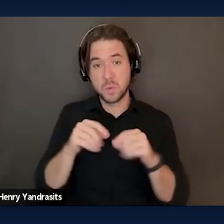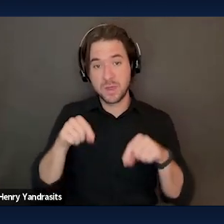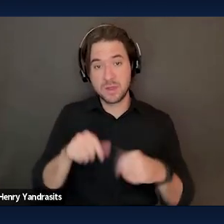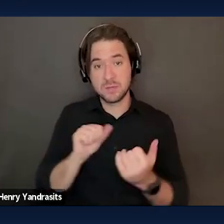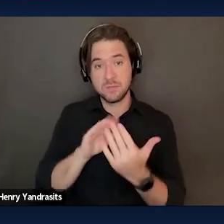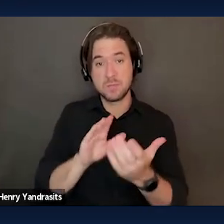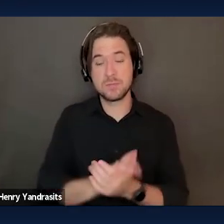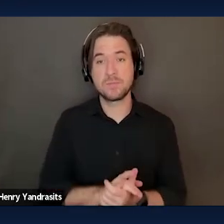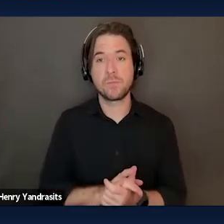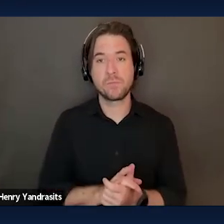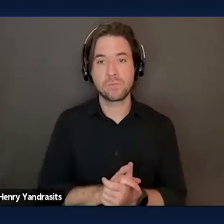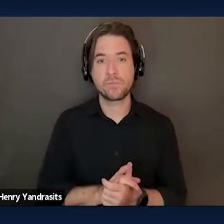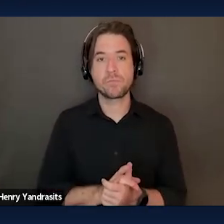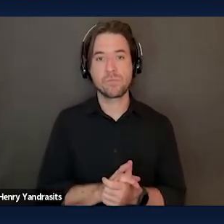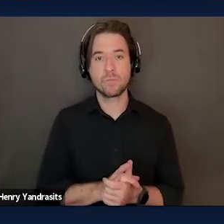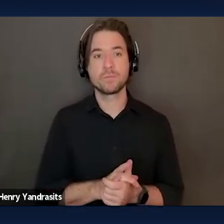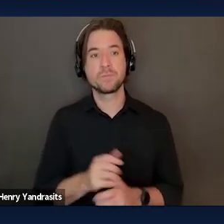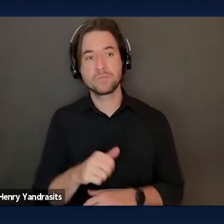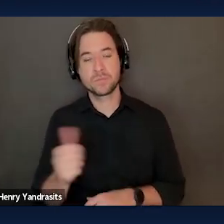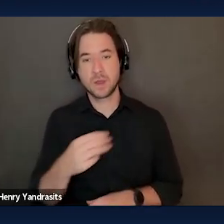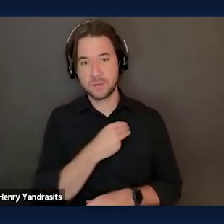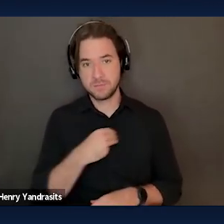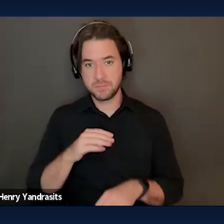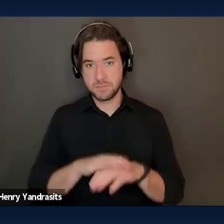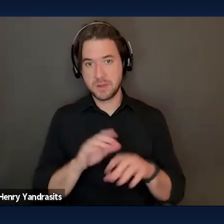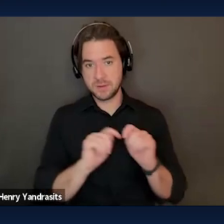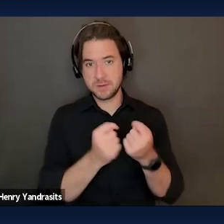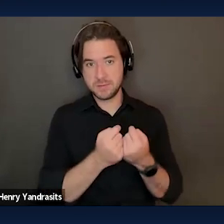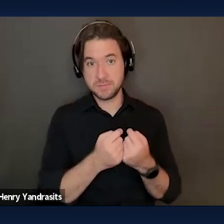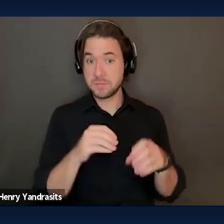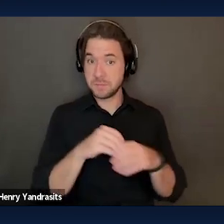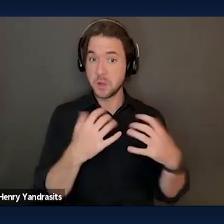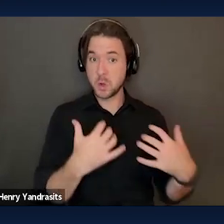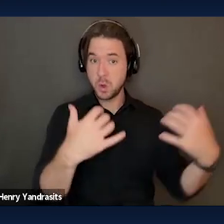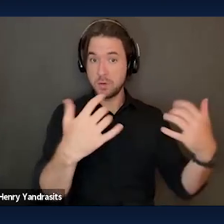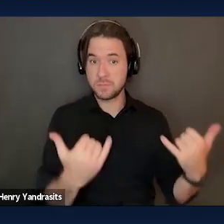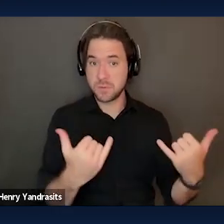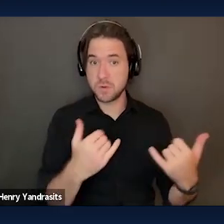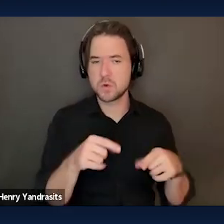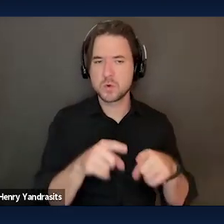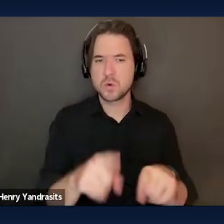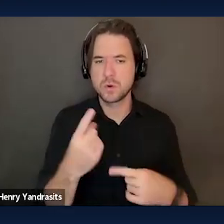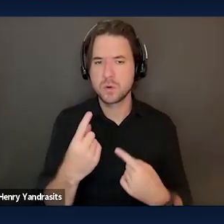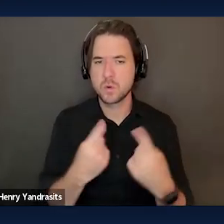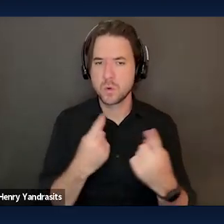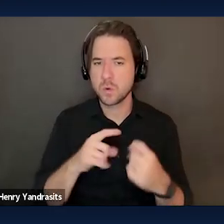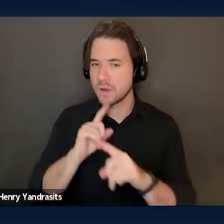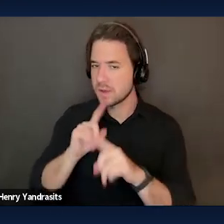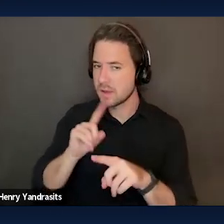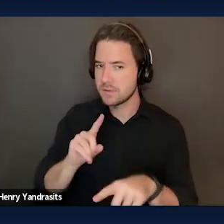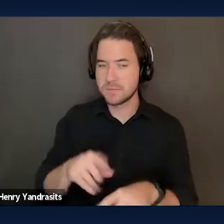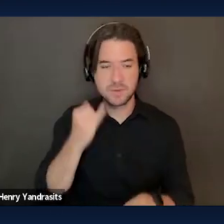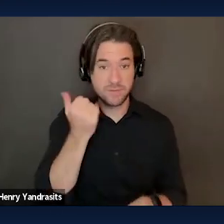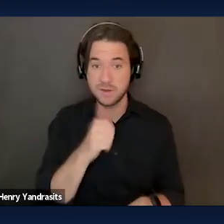Um, the other members of the team are in the audience, and when we do the Q&A, if there's questions about that process.